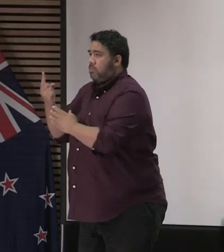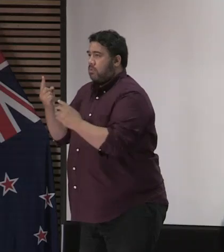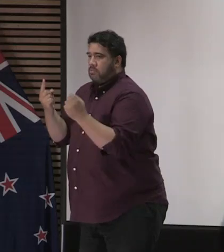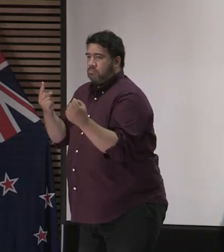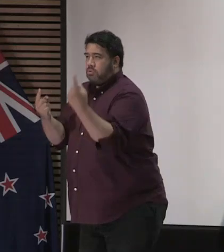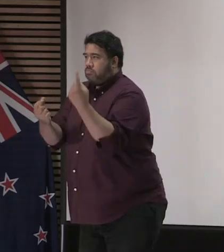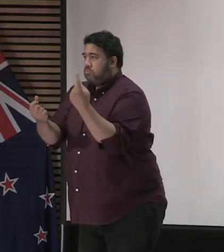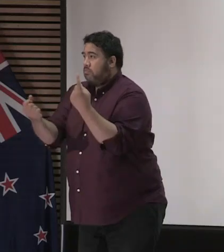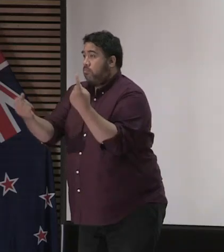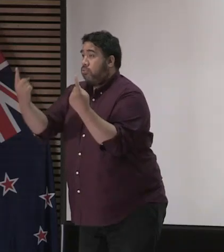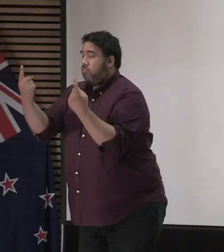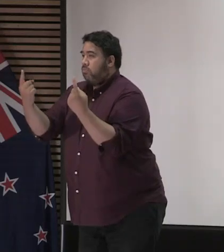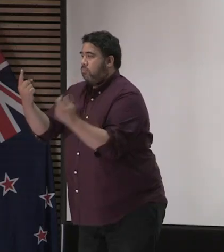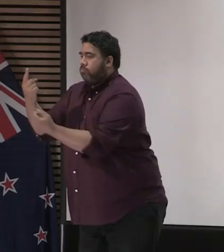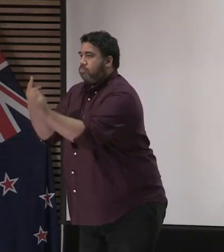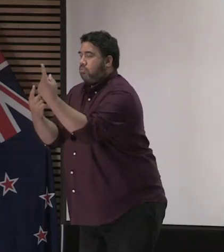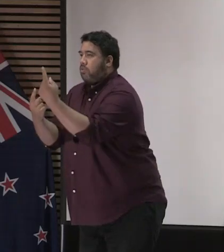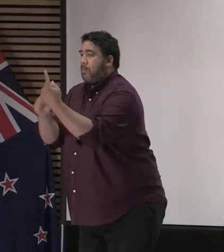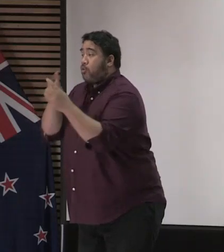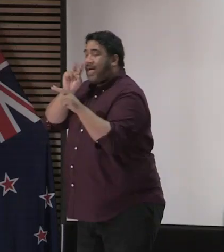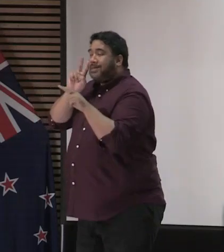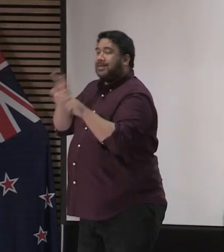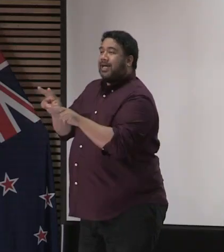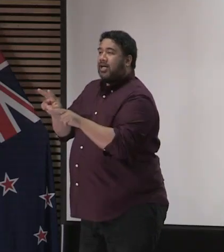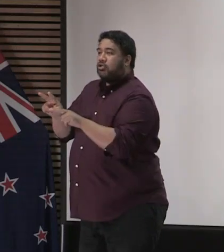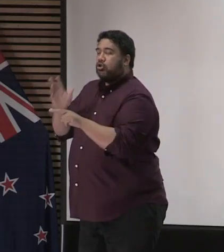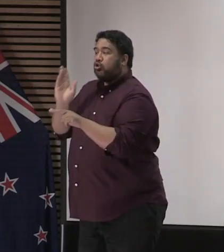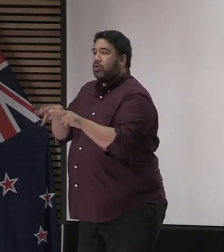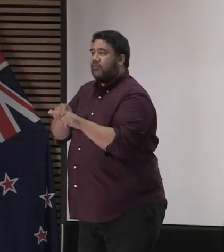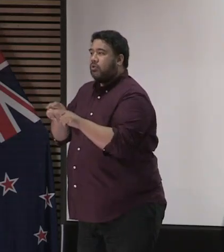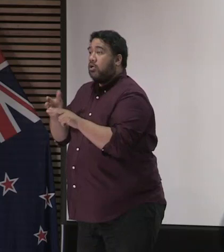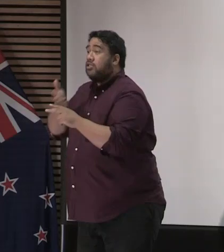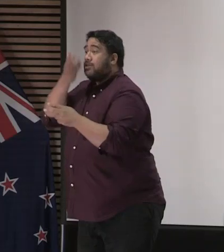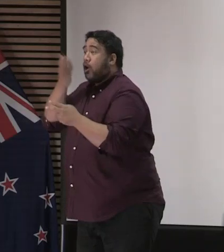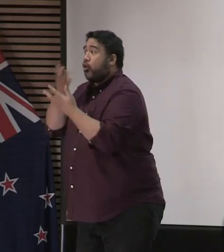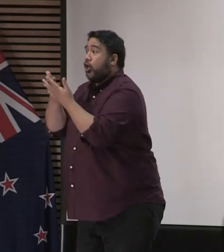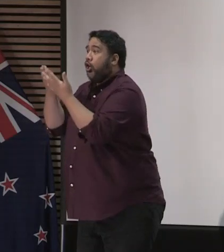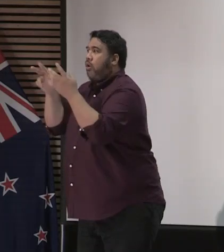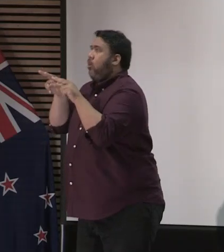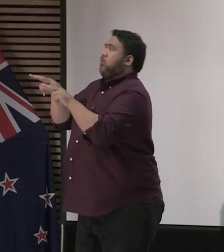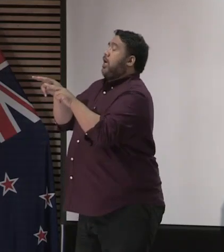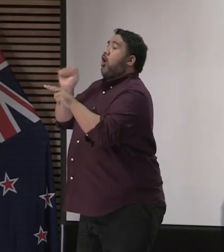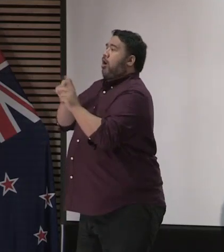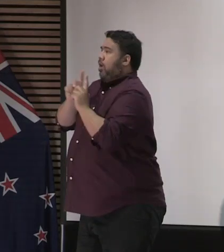been exposed to COVID-19 to come down with symptoms. That means we wouldn't smell the